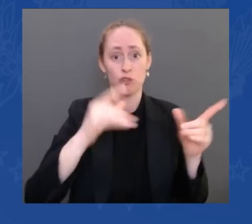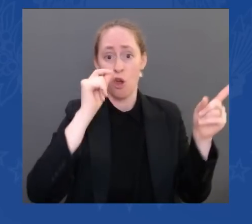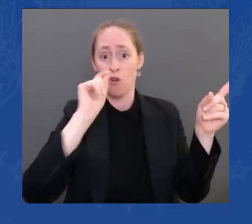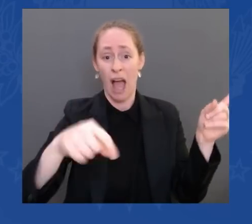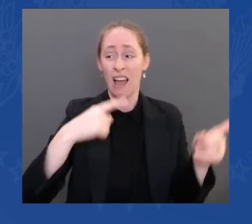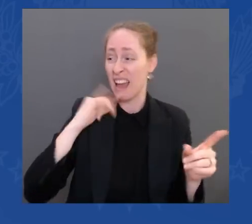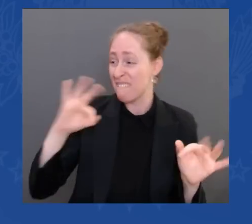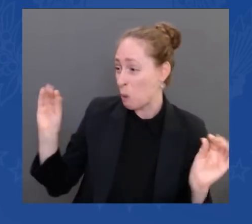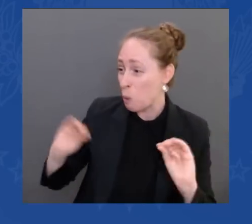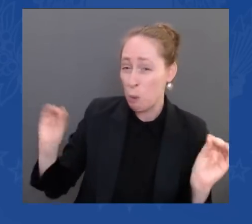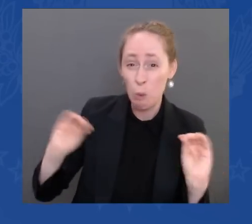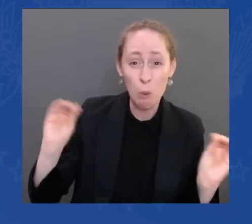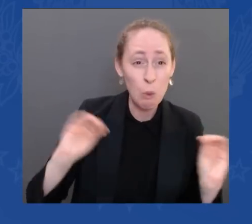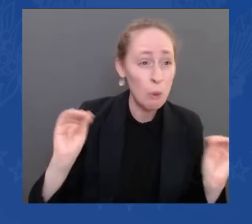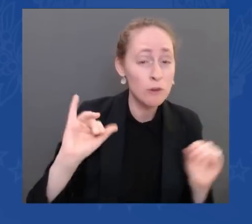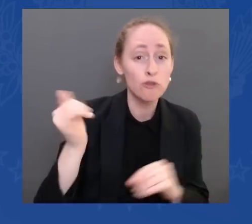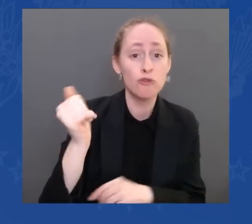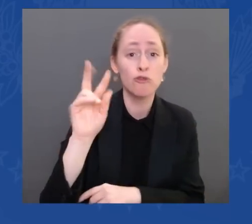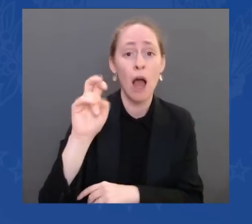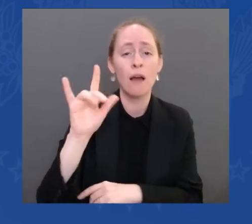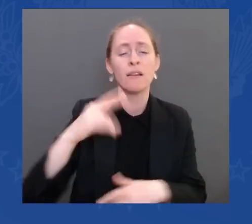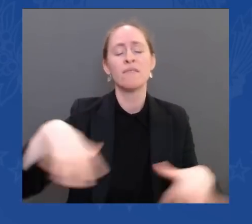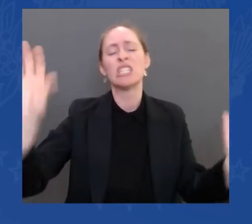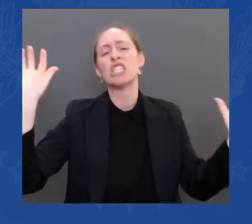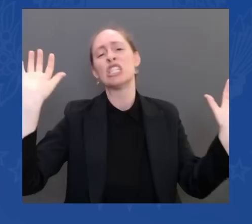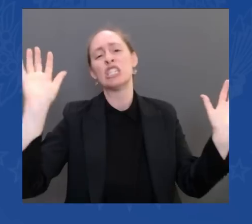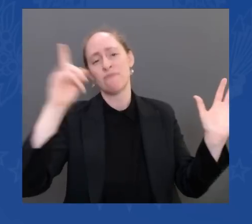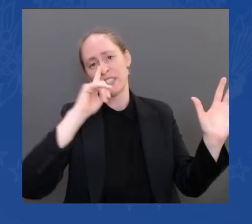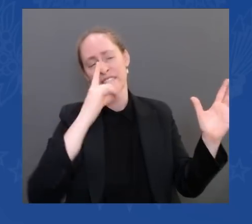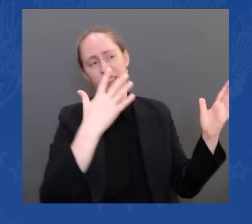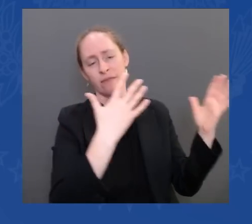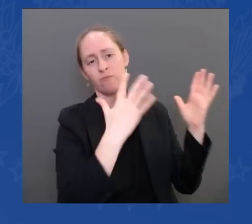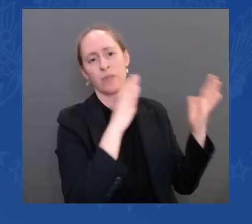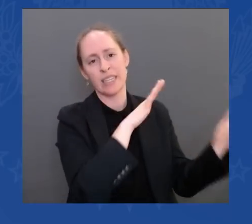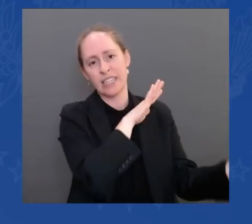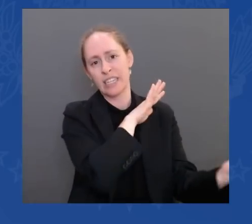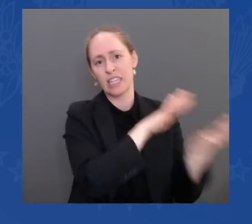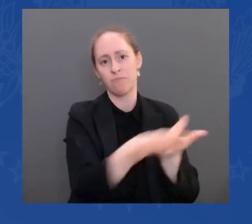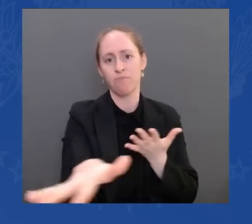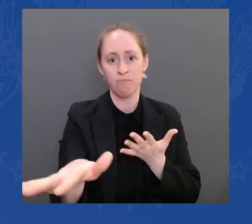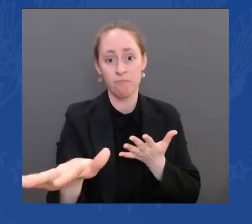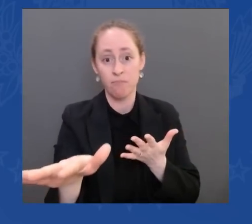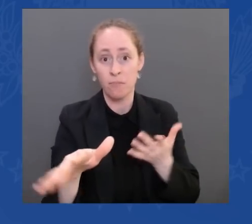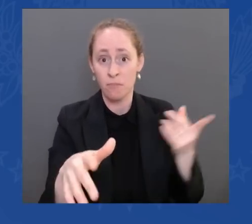your hands -- are in the hands of Ukrainian heroes, making a significant difference.